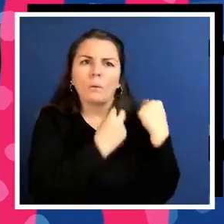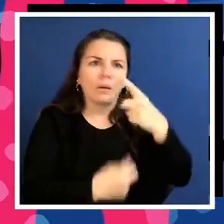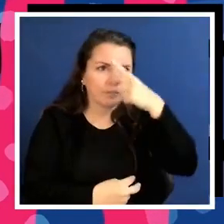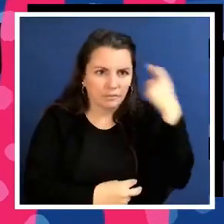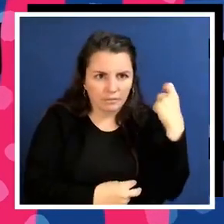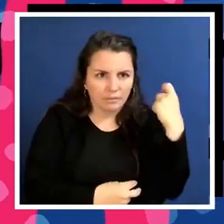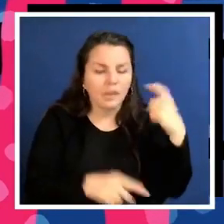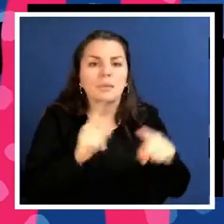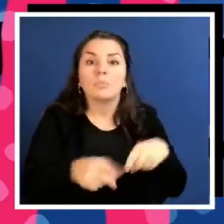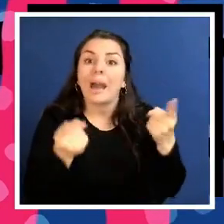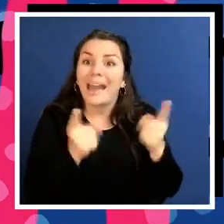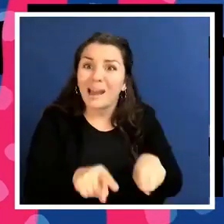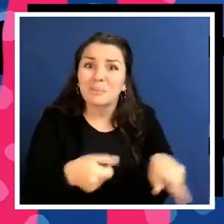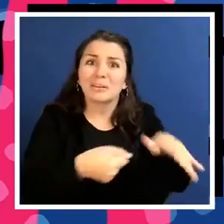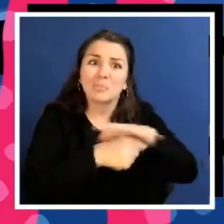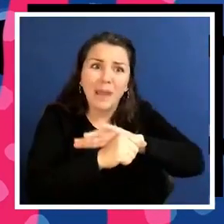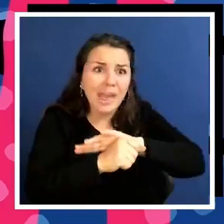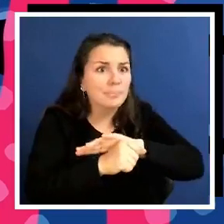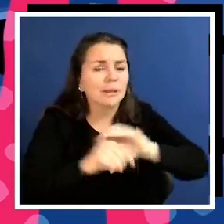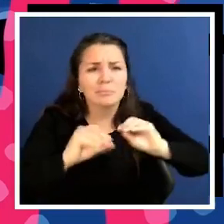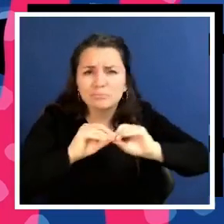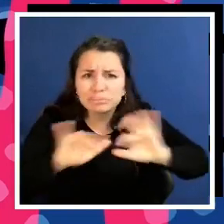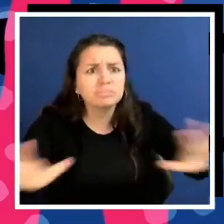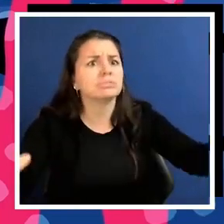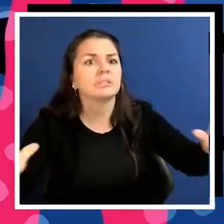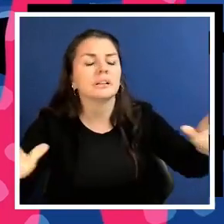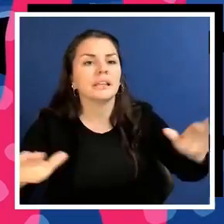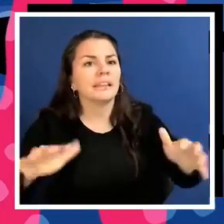I THINK THAT IS SO IMPORTANT.